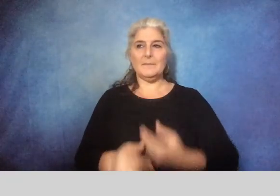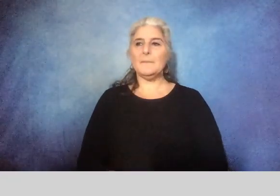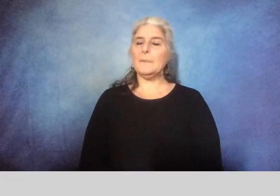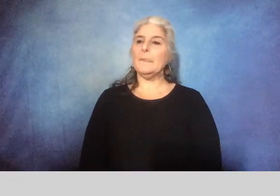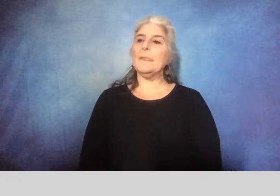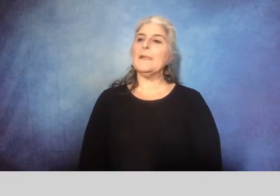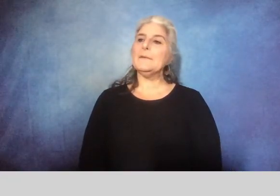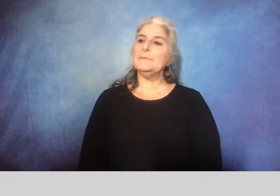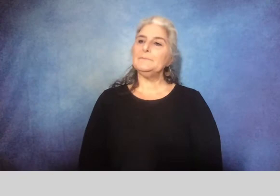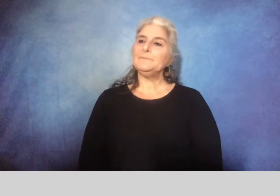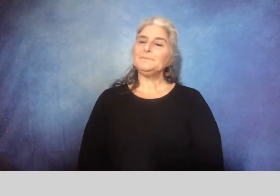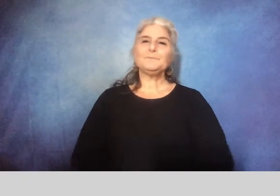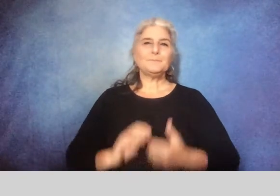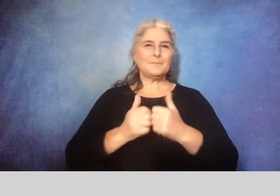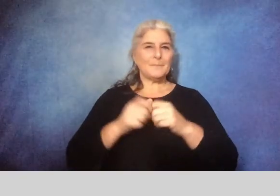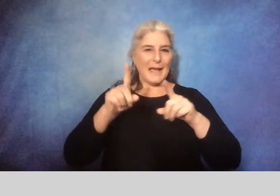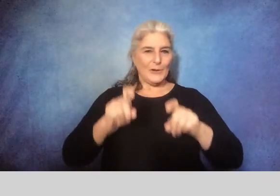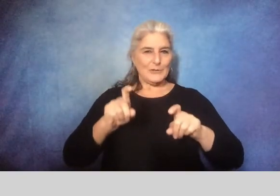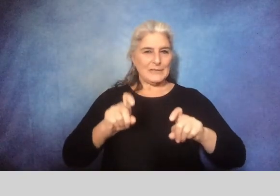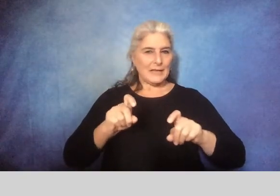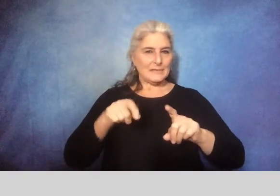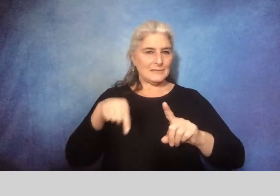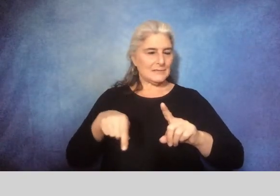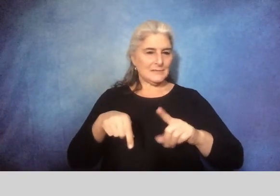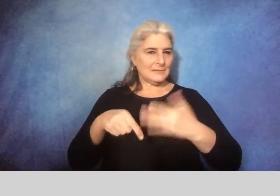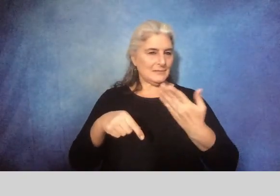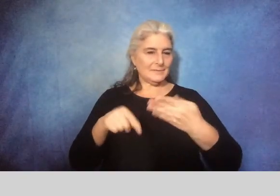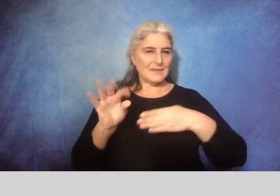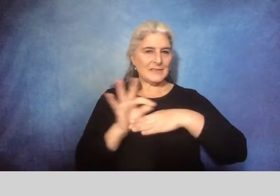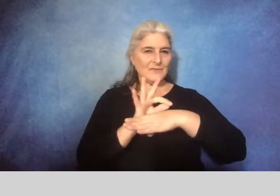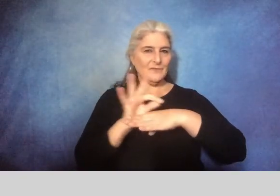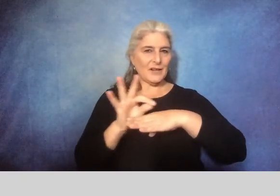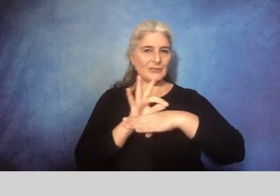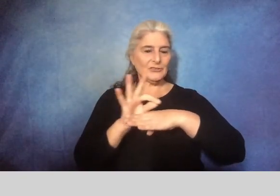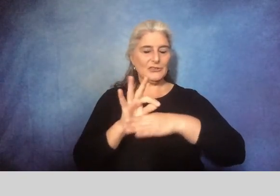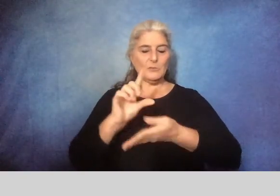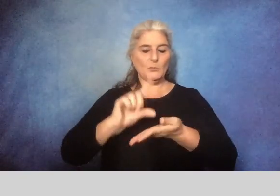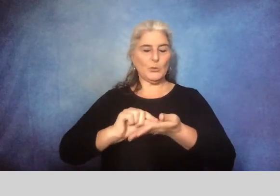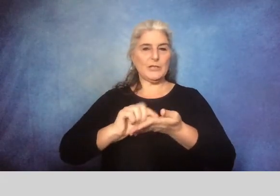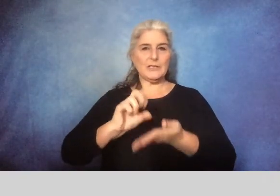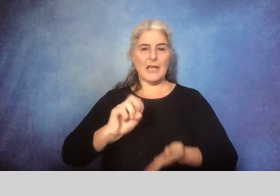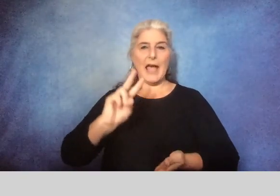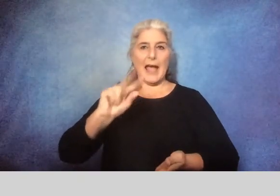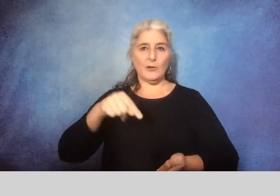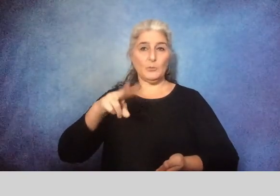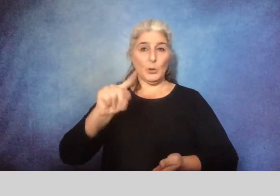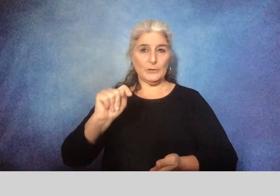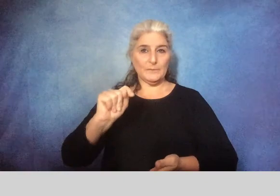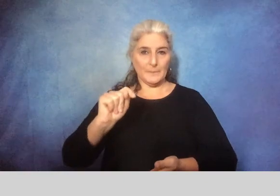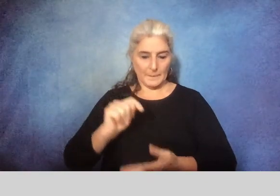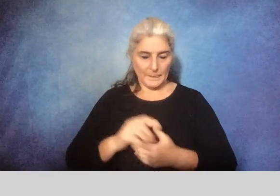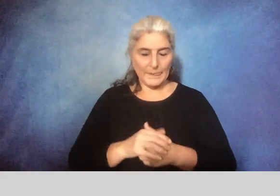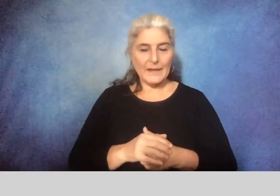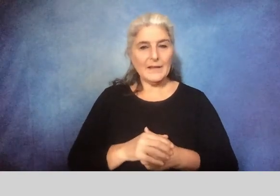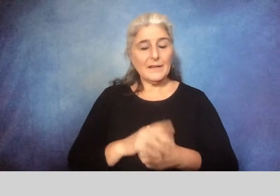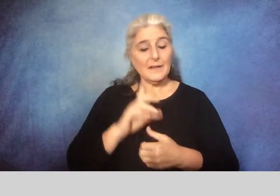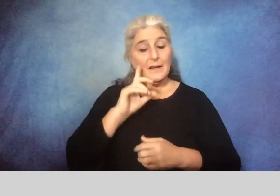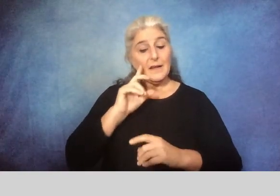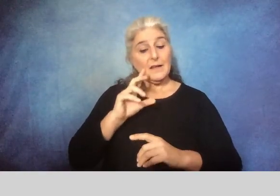So how do we test this, this function print output? So the print output hook implementation here